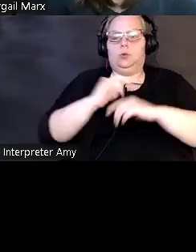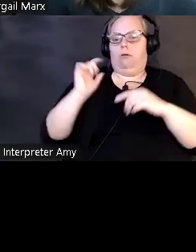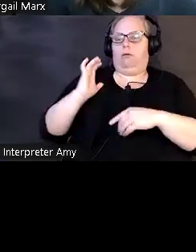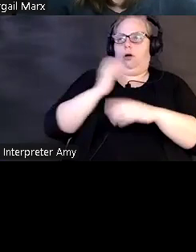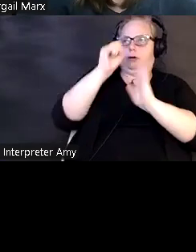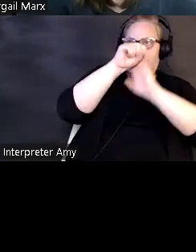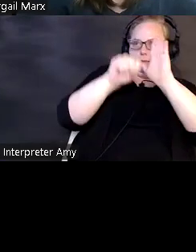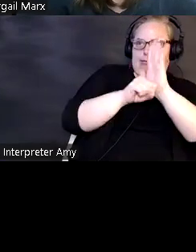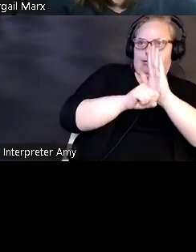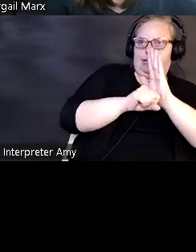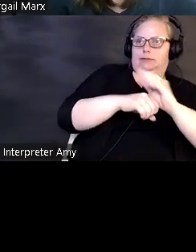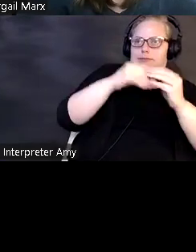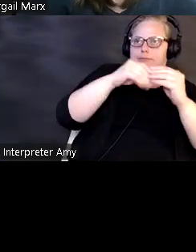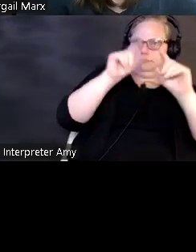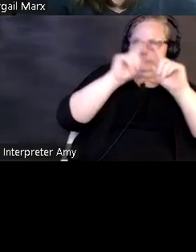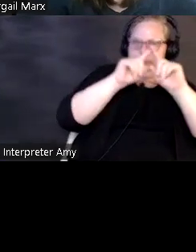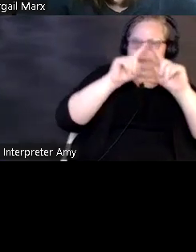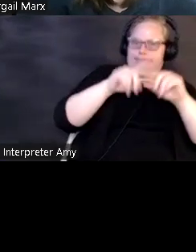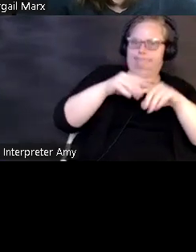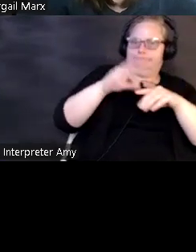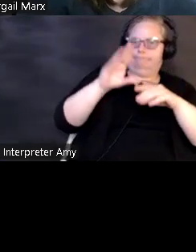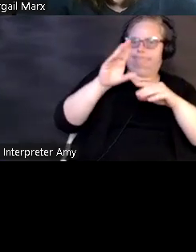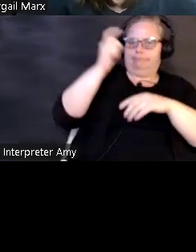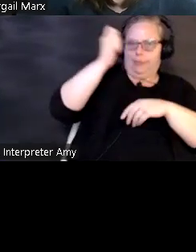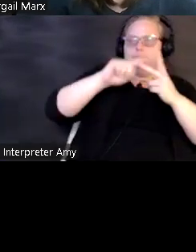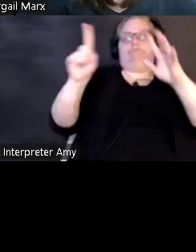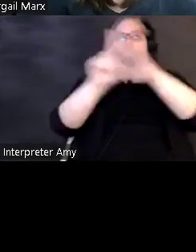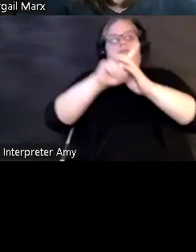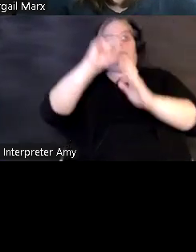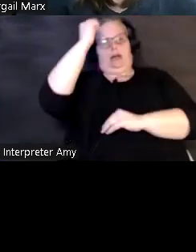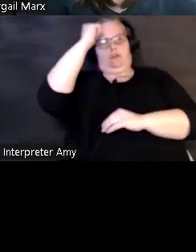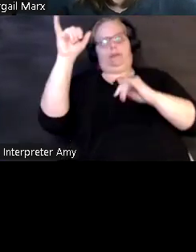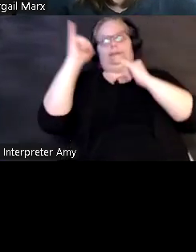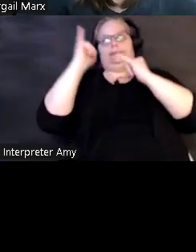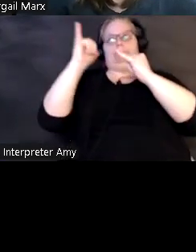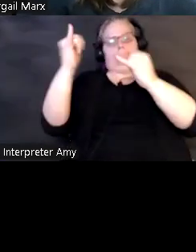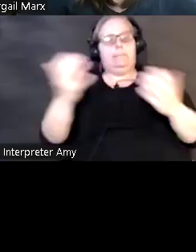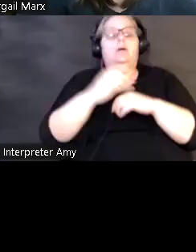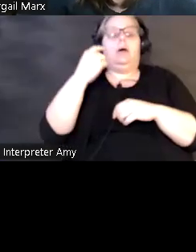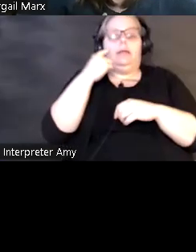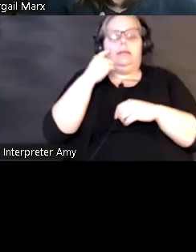within that federal government guidance as well. So I think it's just really important for people